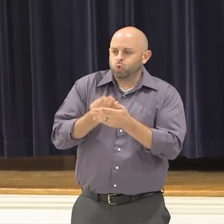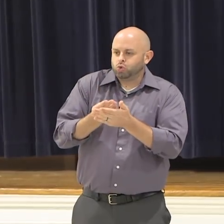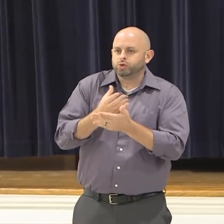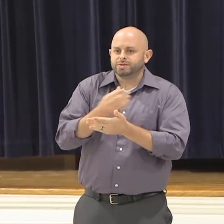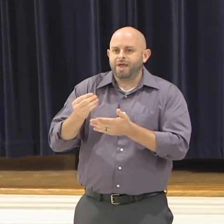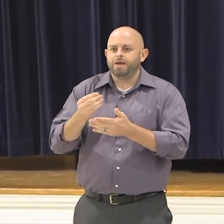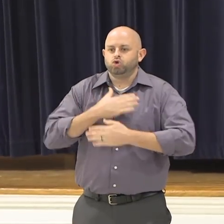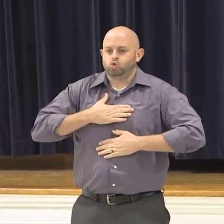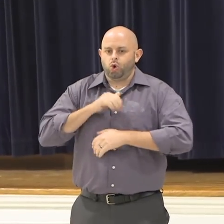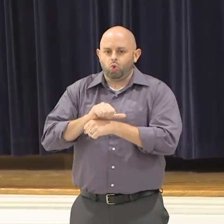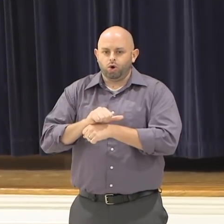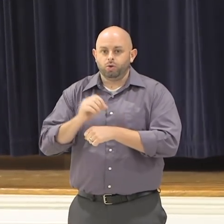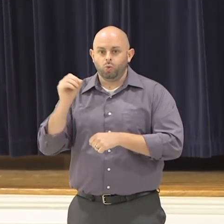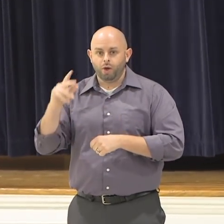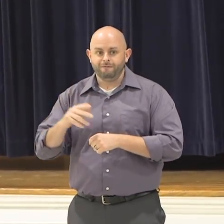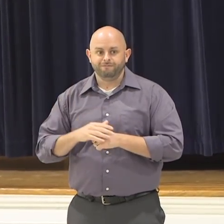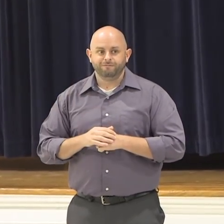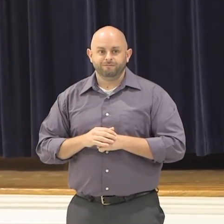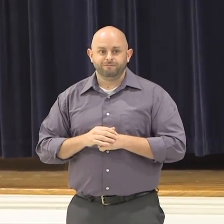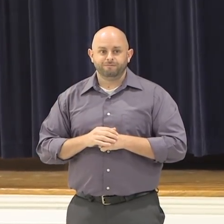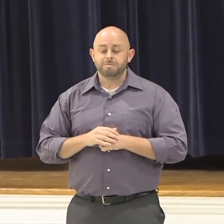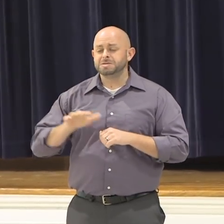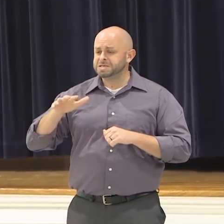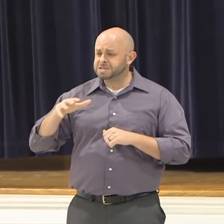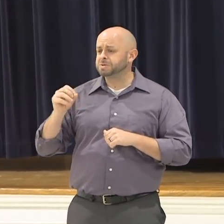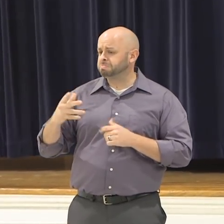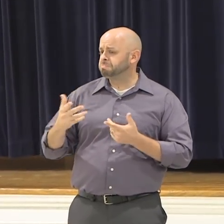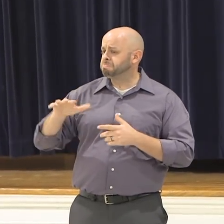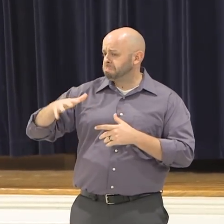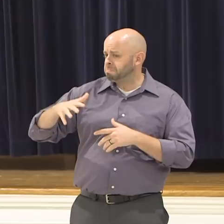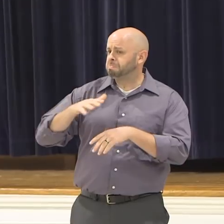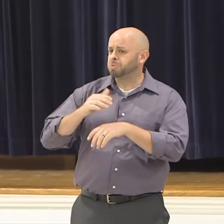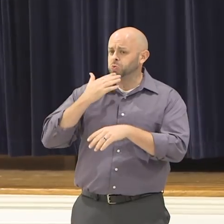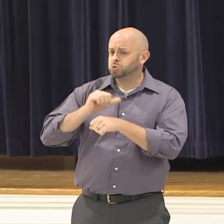okay decent job decent job keep reading our